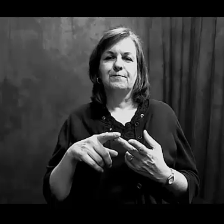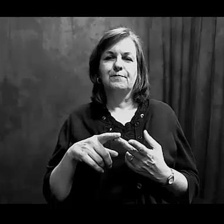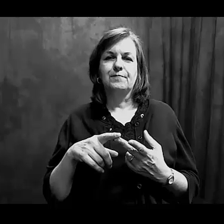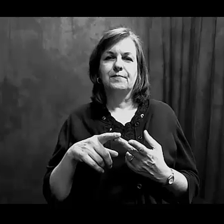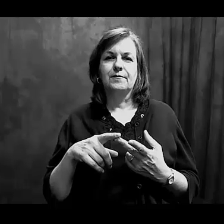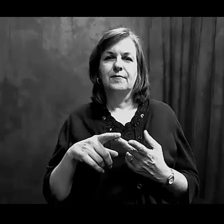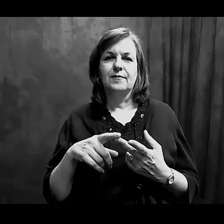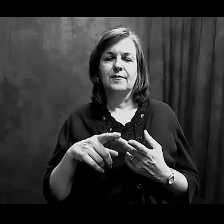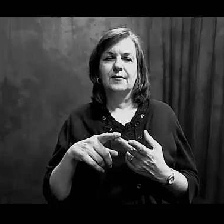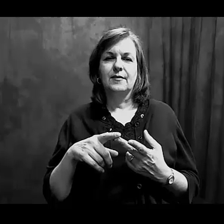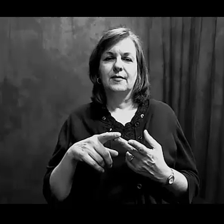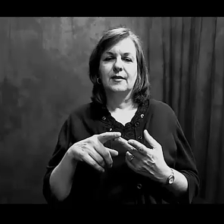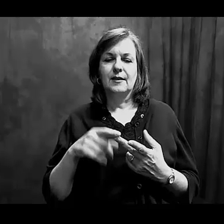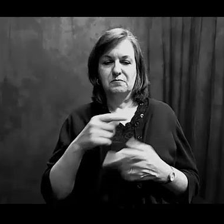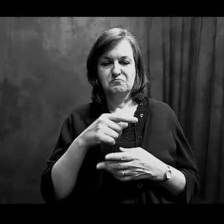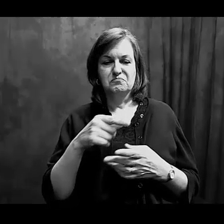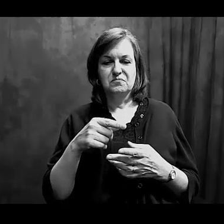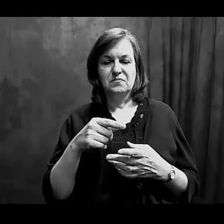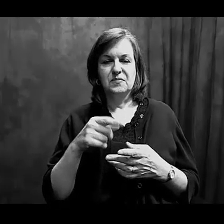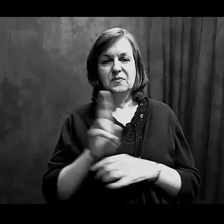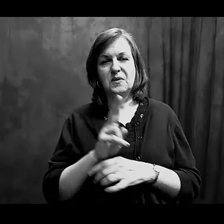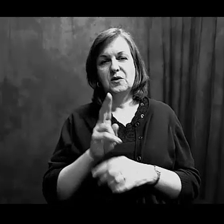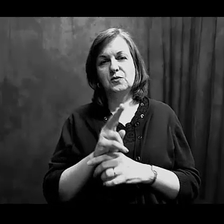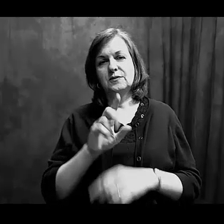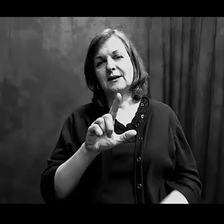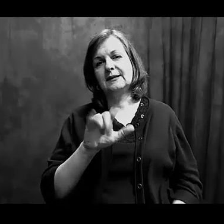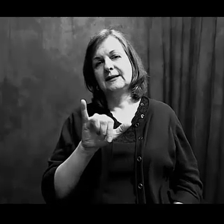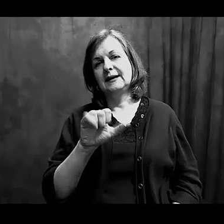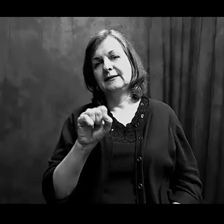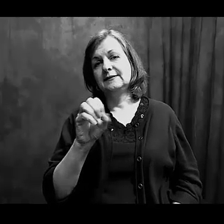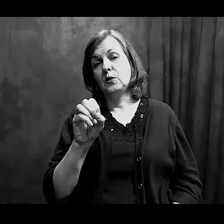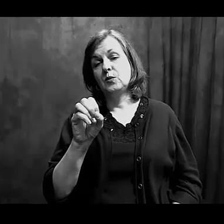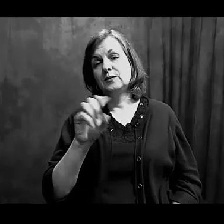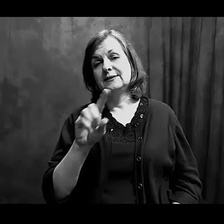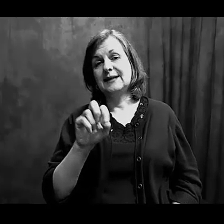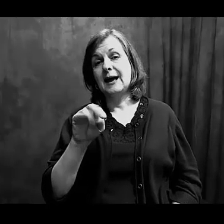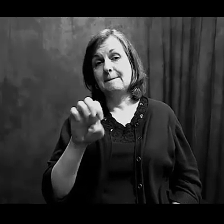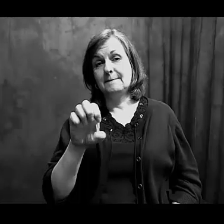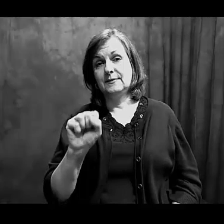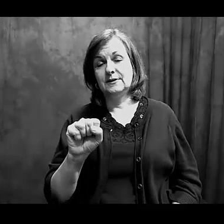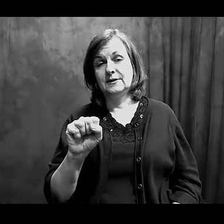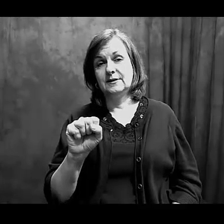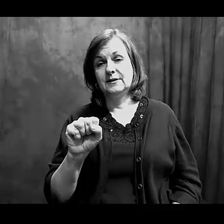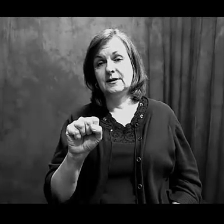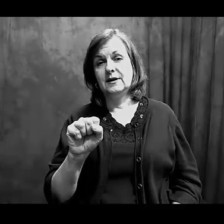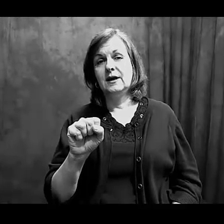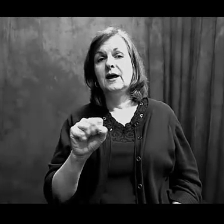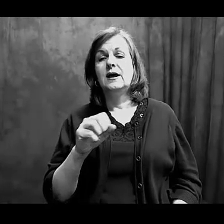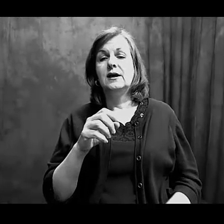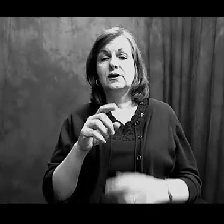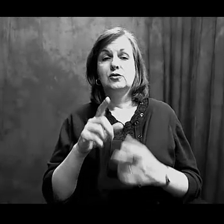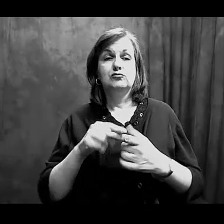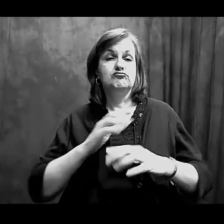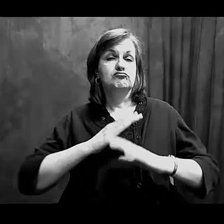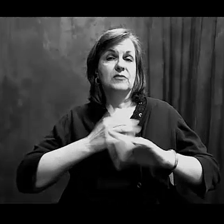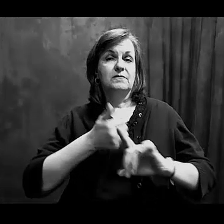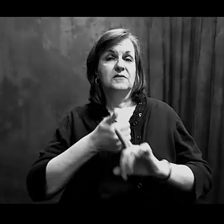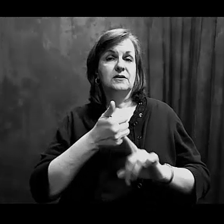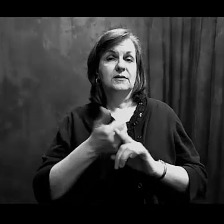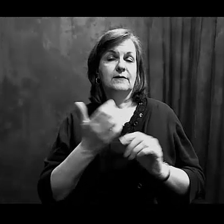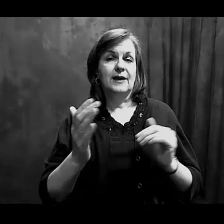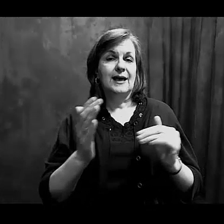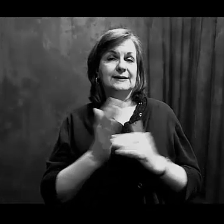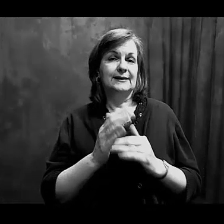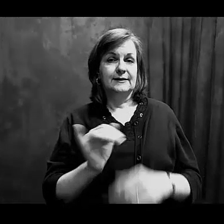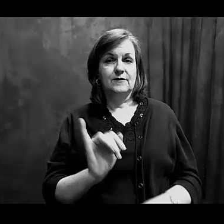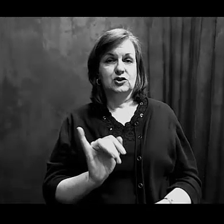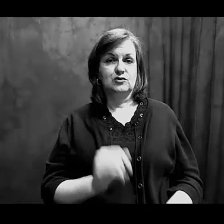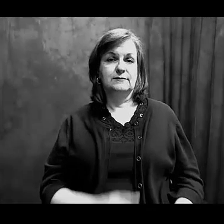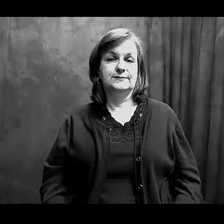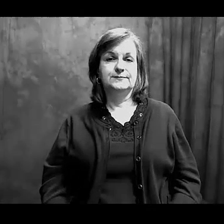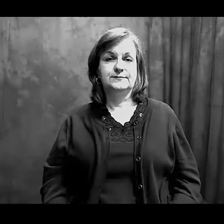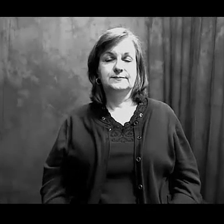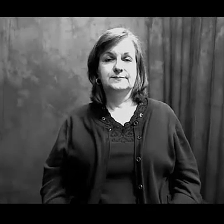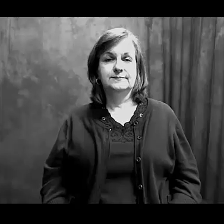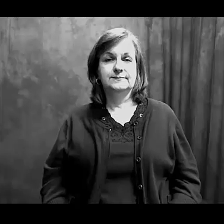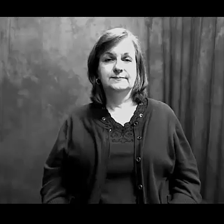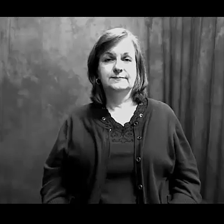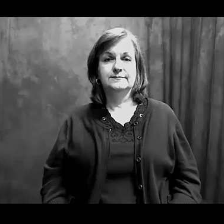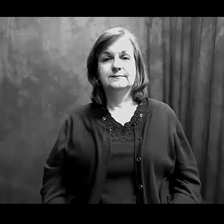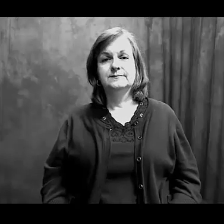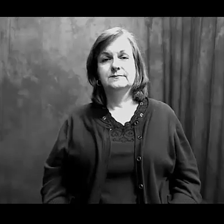and they use the lysozymes that we've seen before in your cells as a way to defend themselves against infection